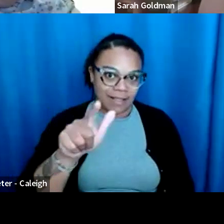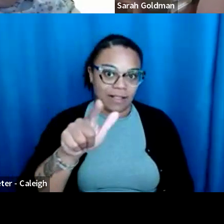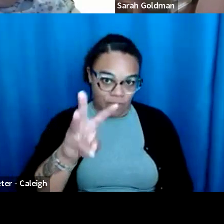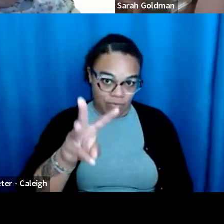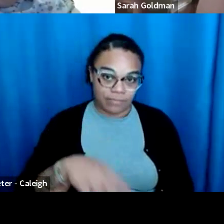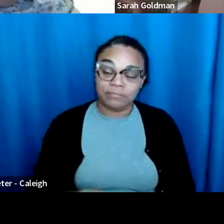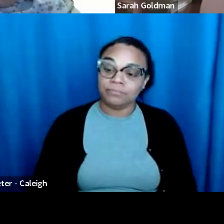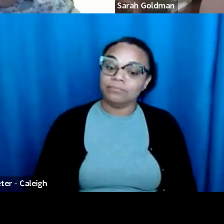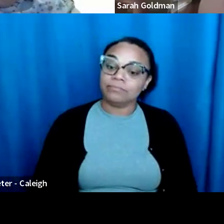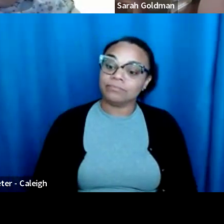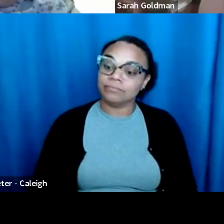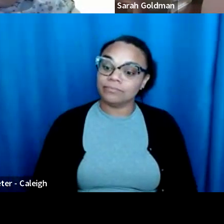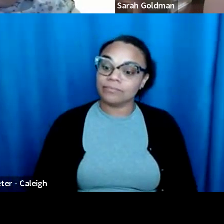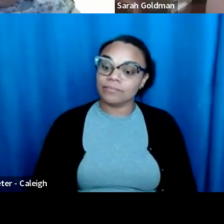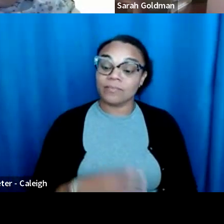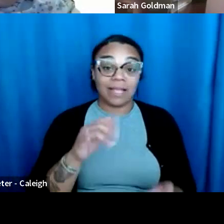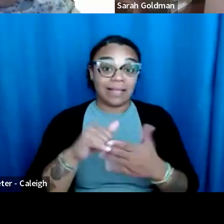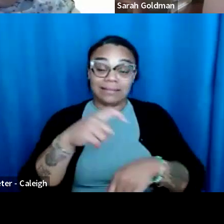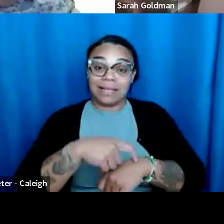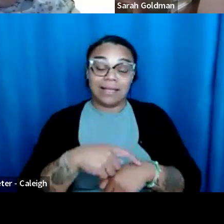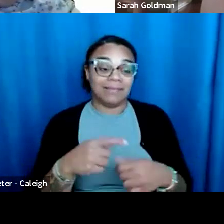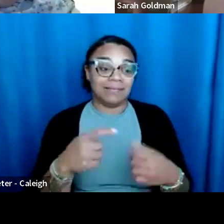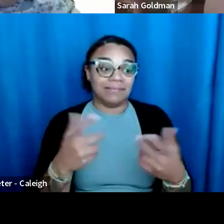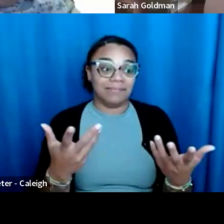And things were just so much worse before then.